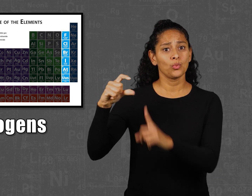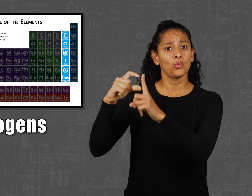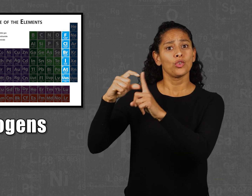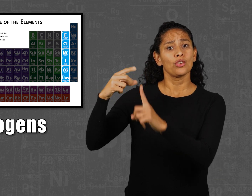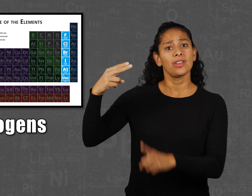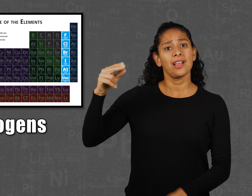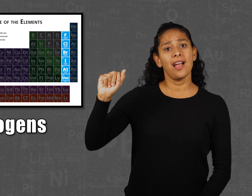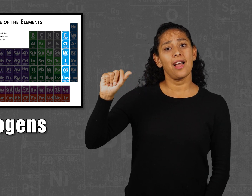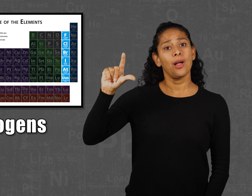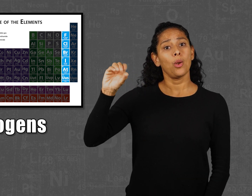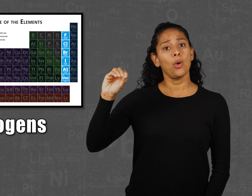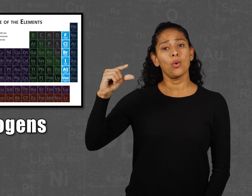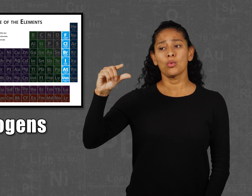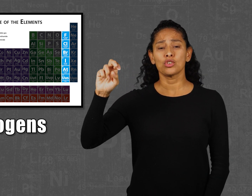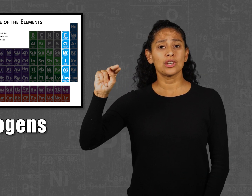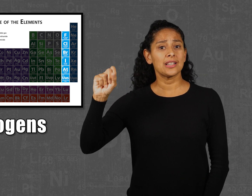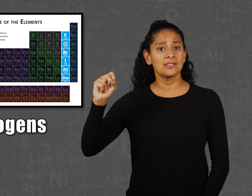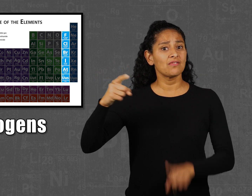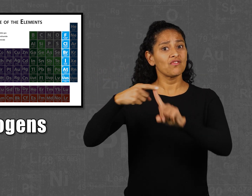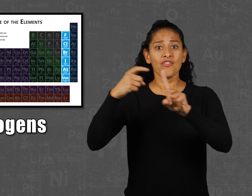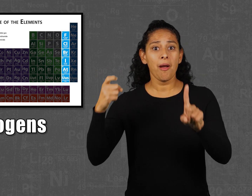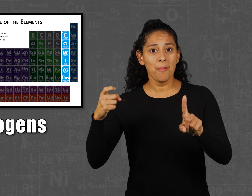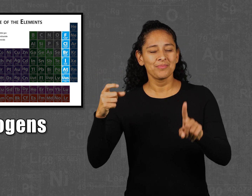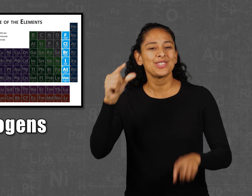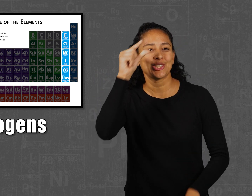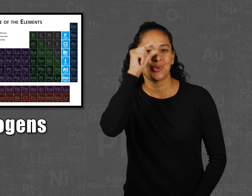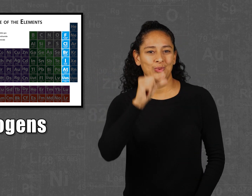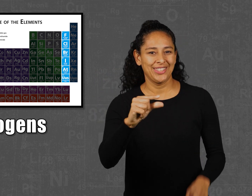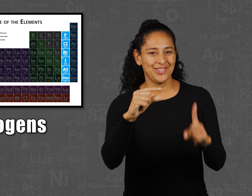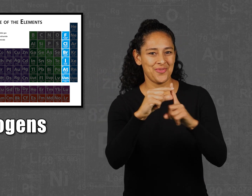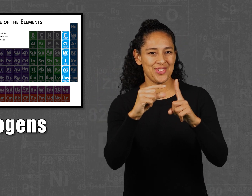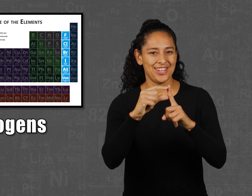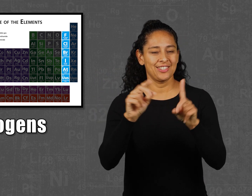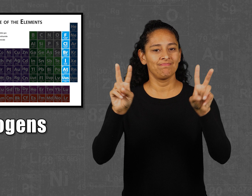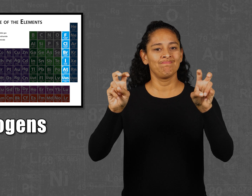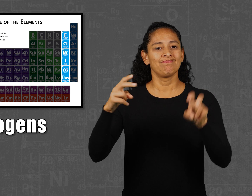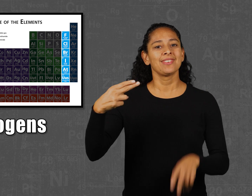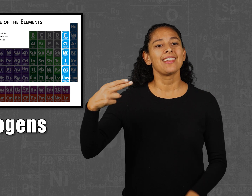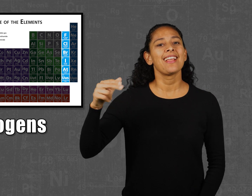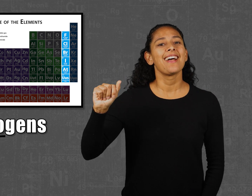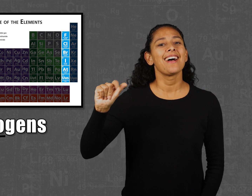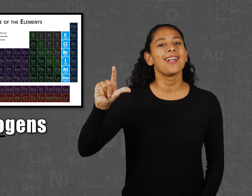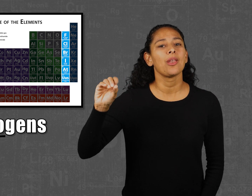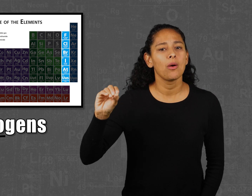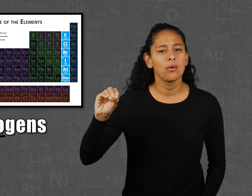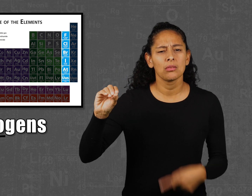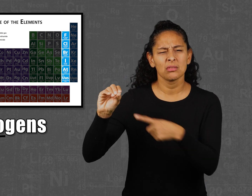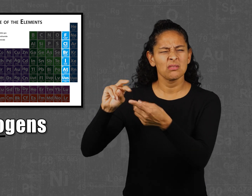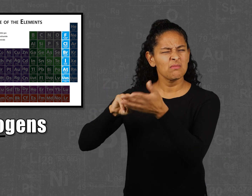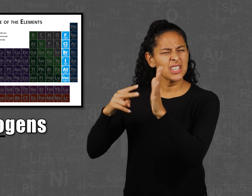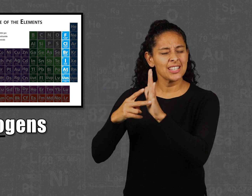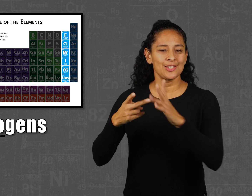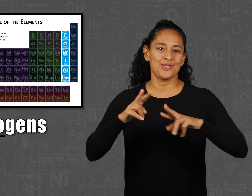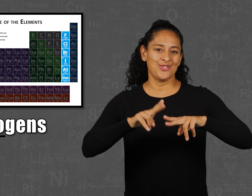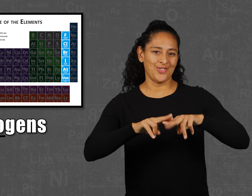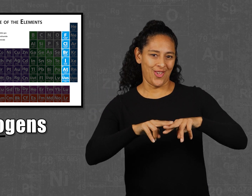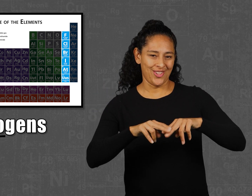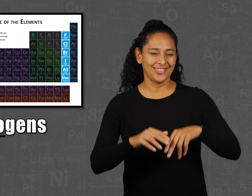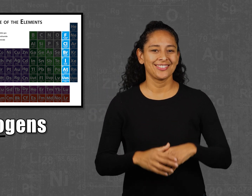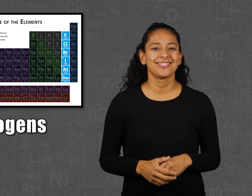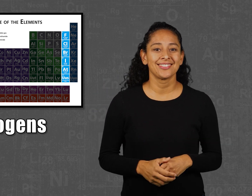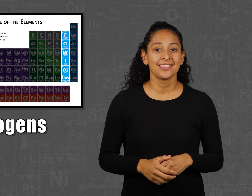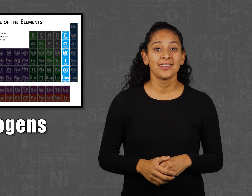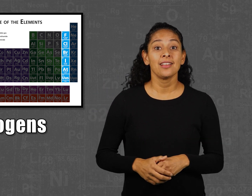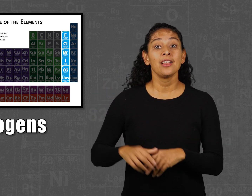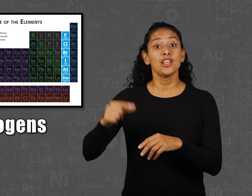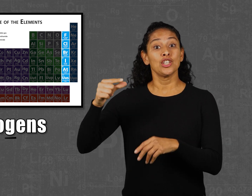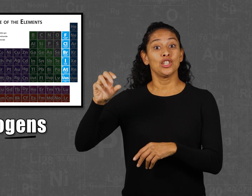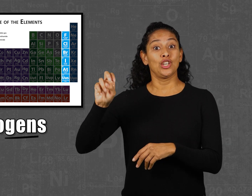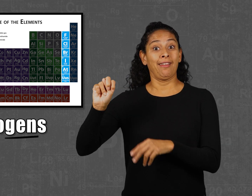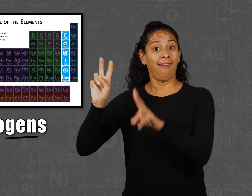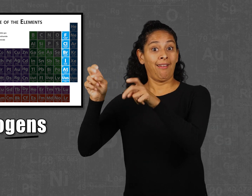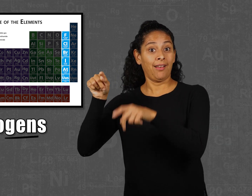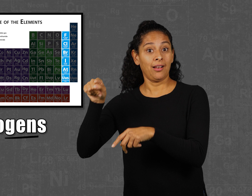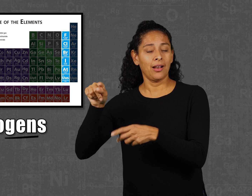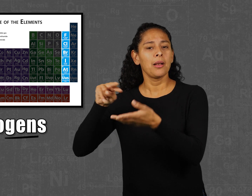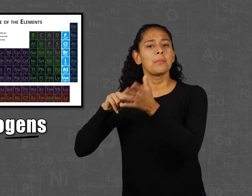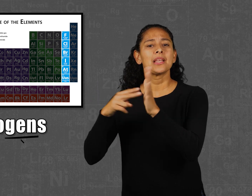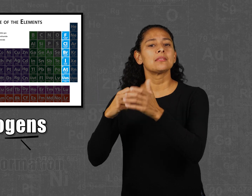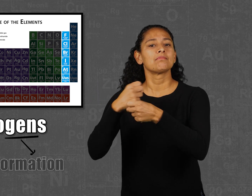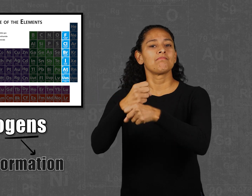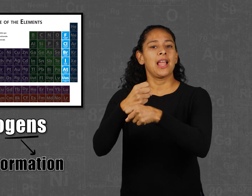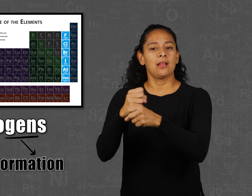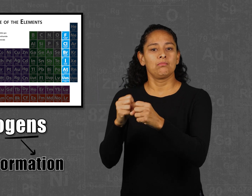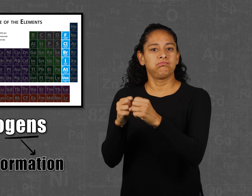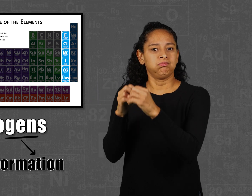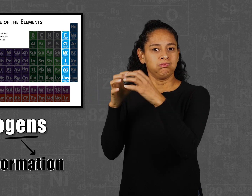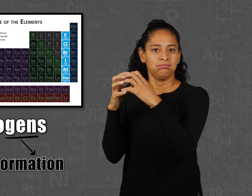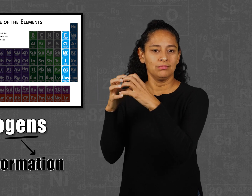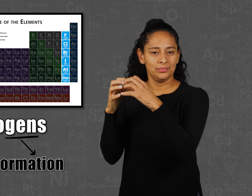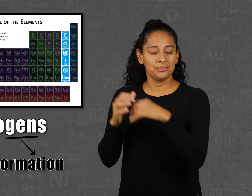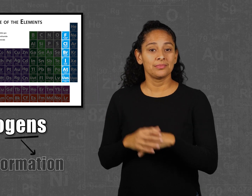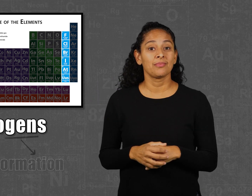Halogens comes from the Greek word "halo" which means salts and "gen" which means formation.